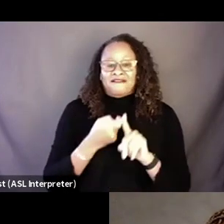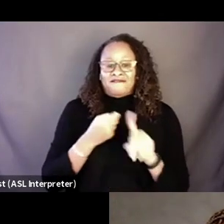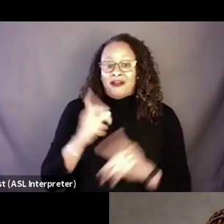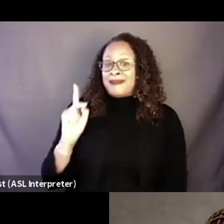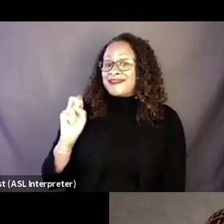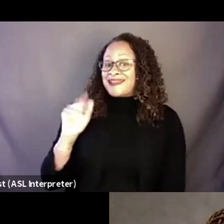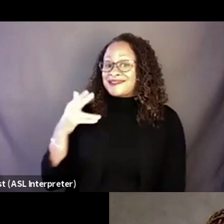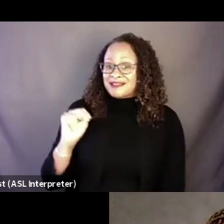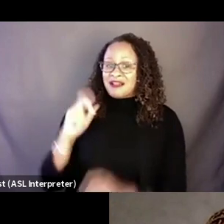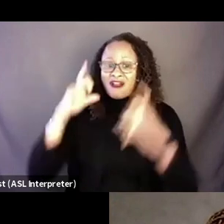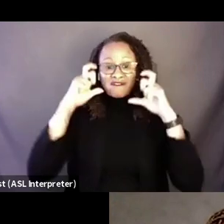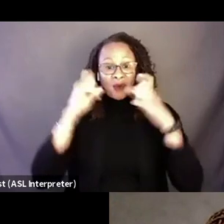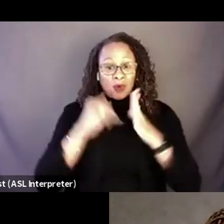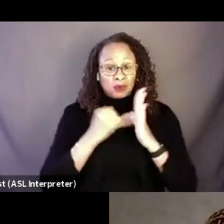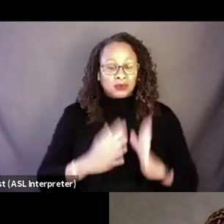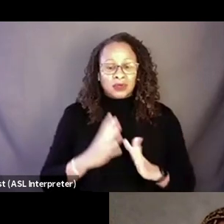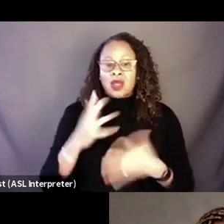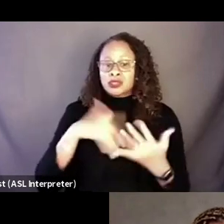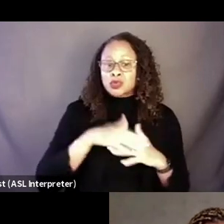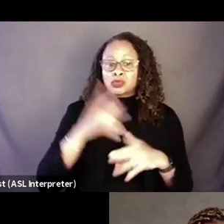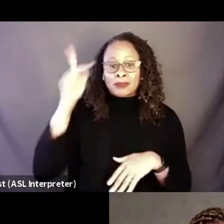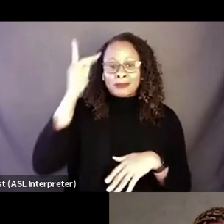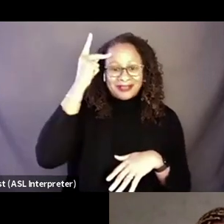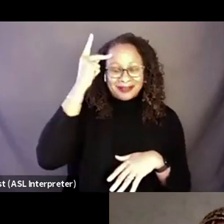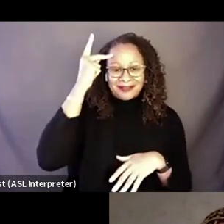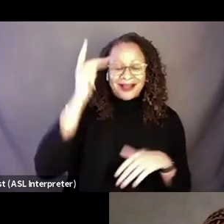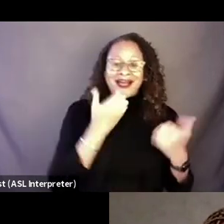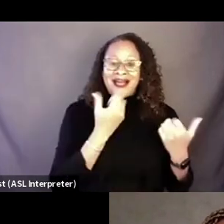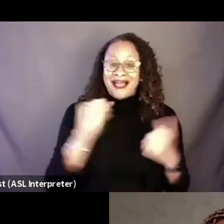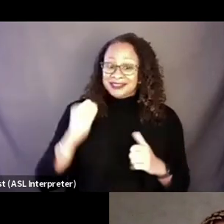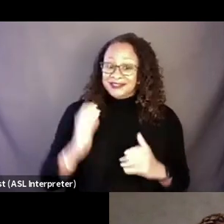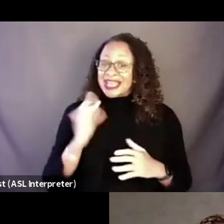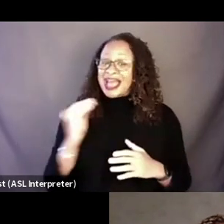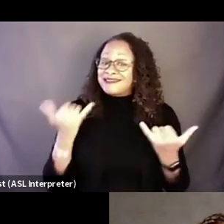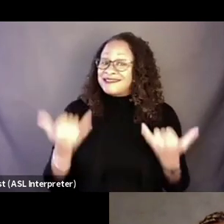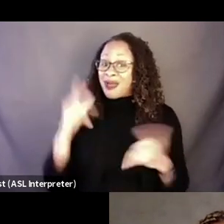social political activist and now a politician. Also, he has been the recipient